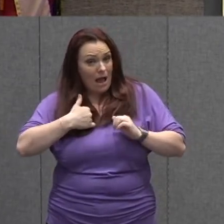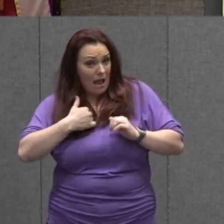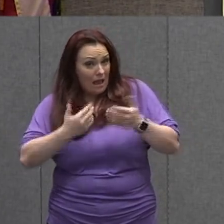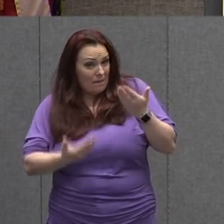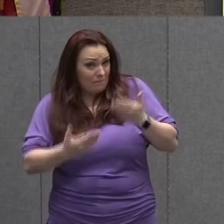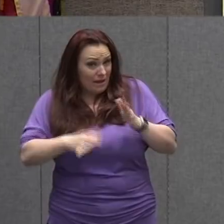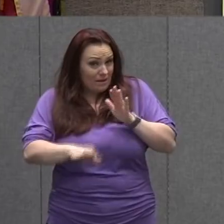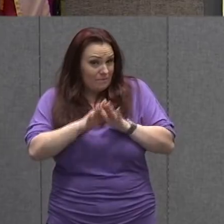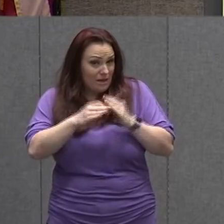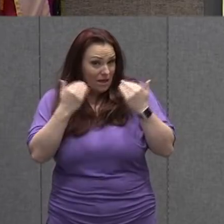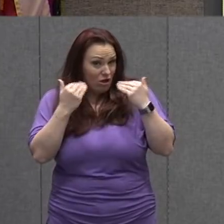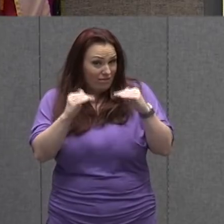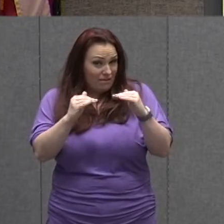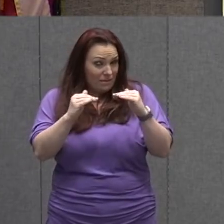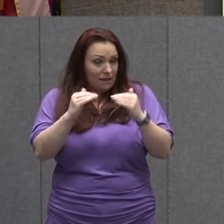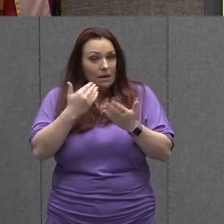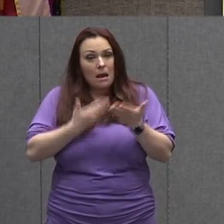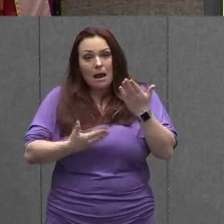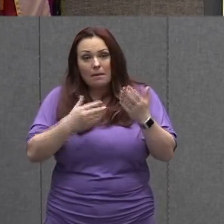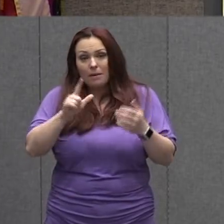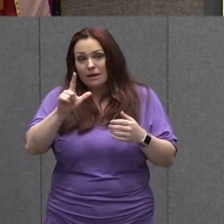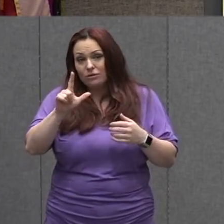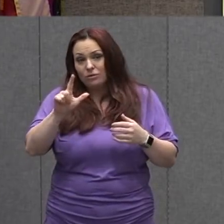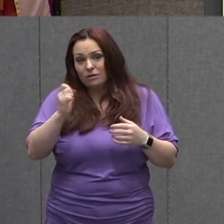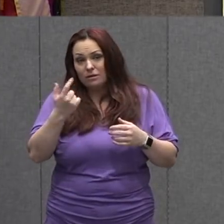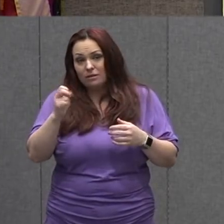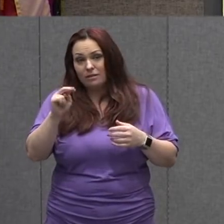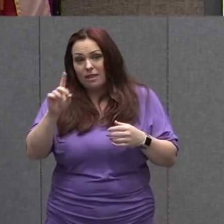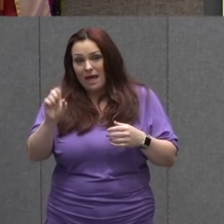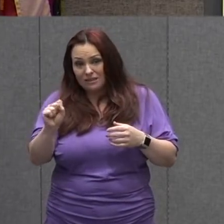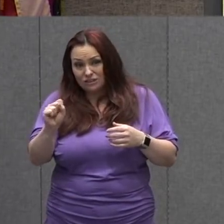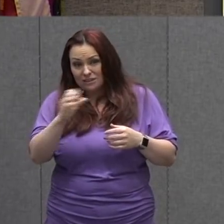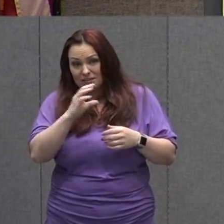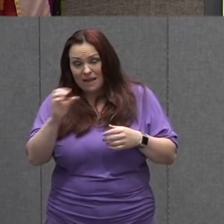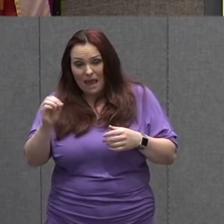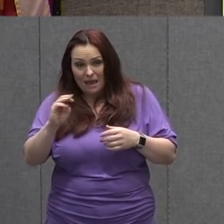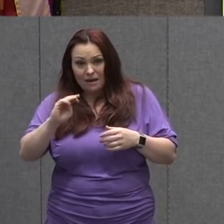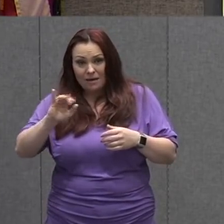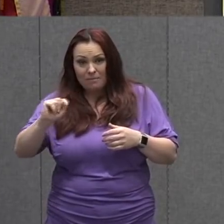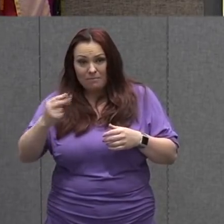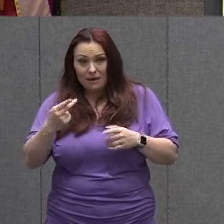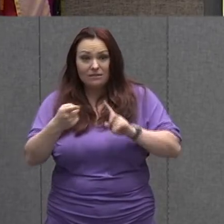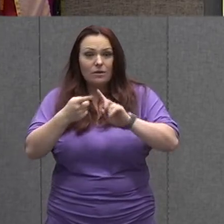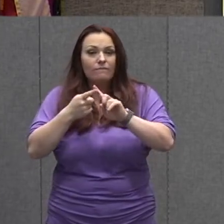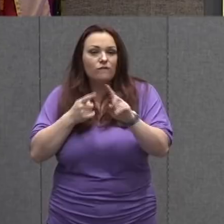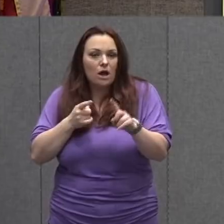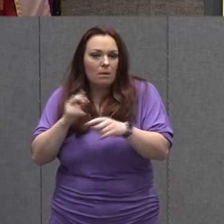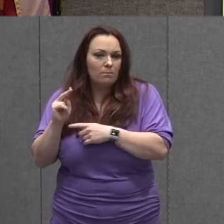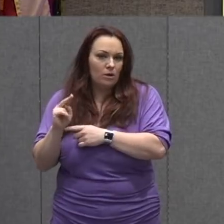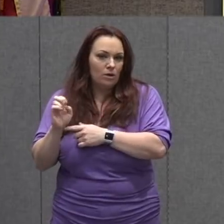on legends and myths from New Mexico so that that way it's just